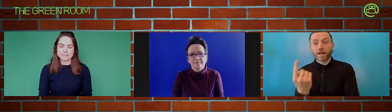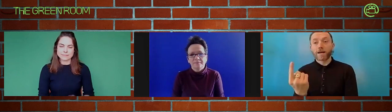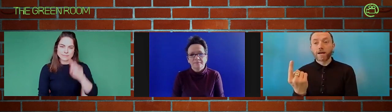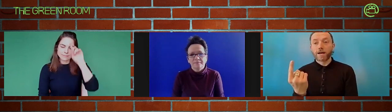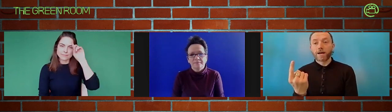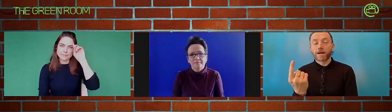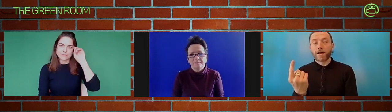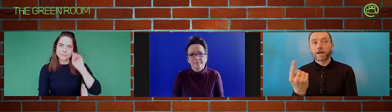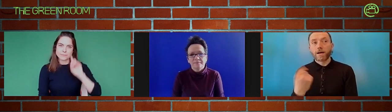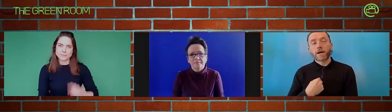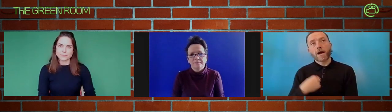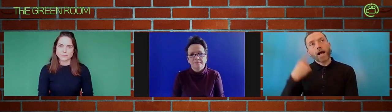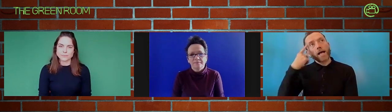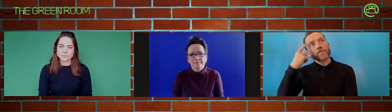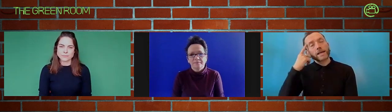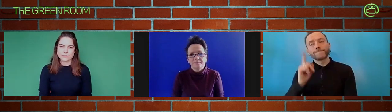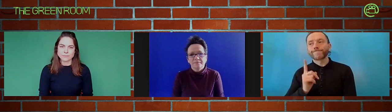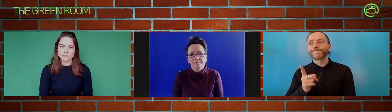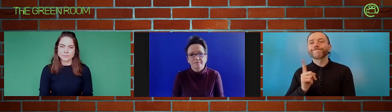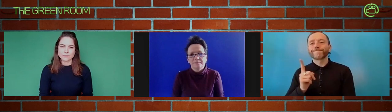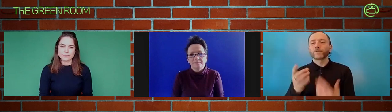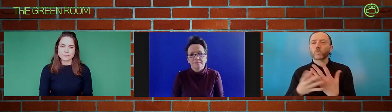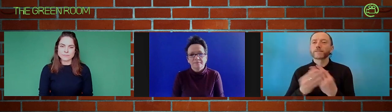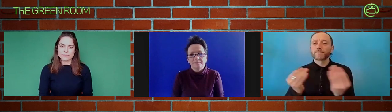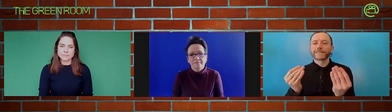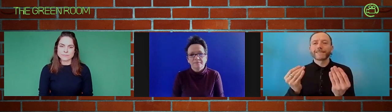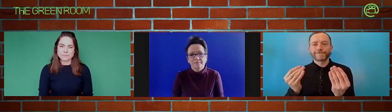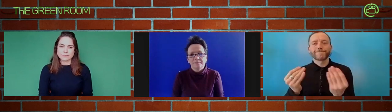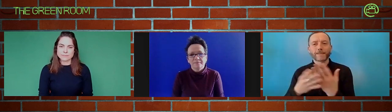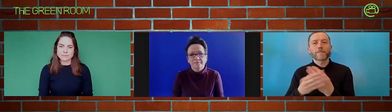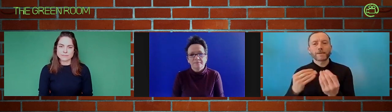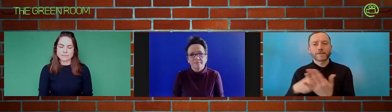that's that's what's missing I think. That's one of the missing pieces of the jigsaw.